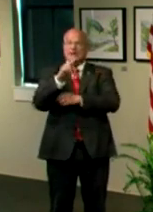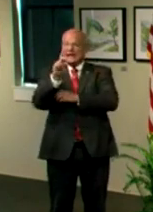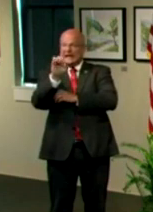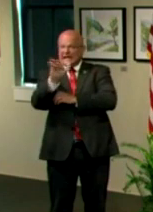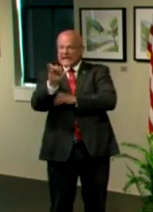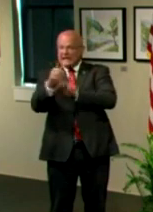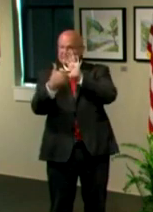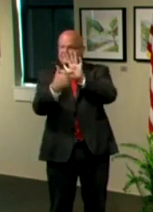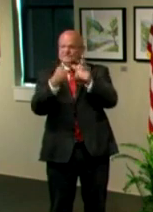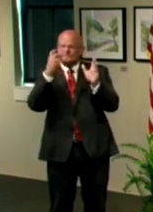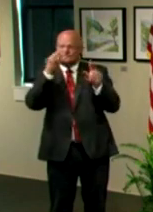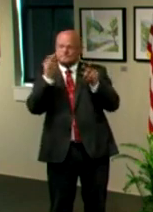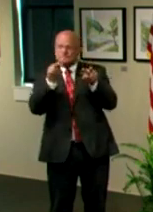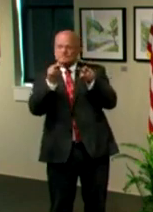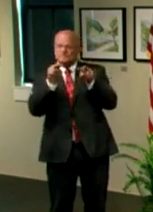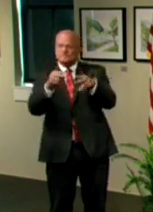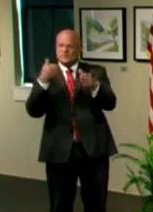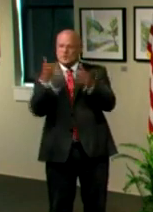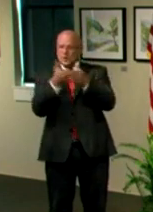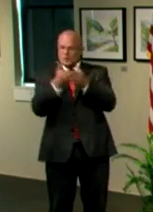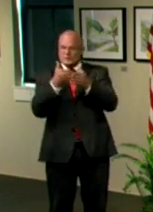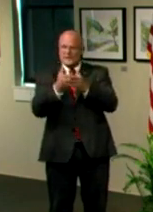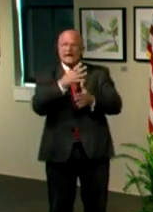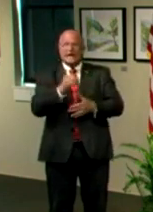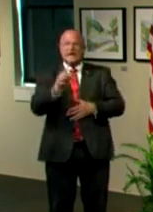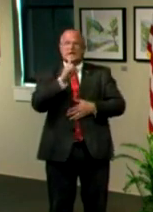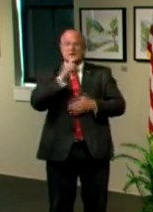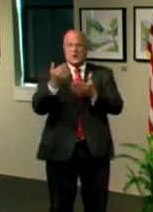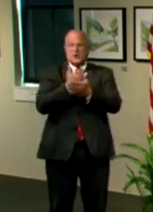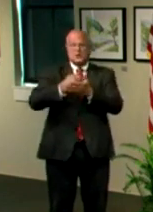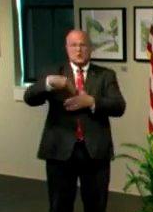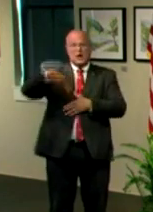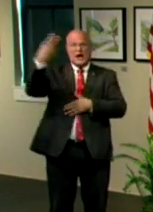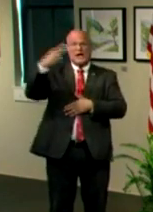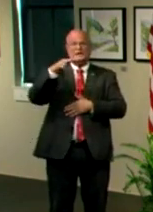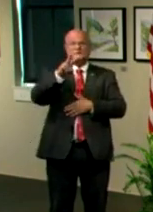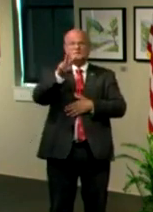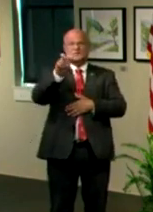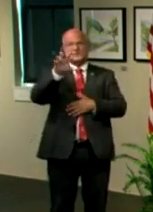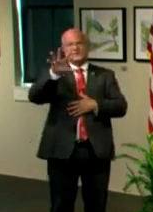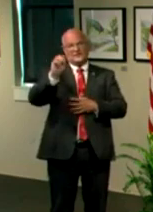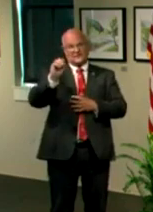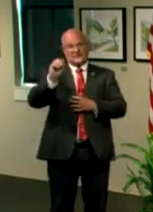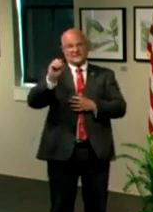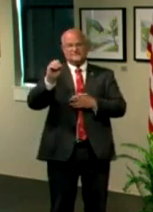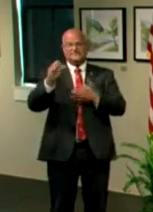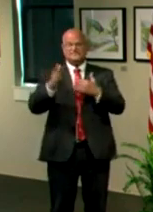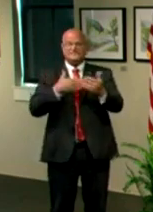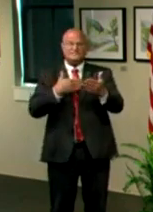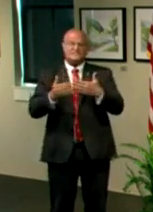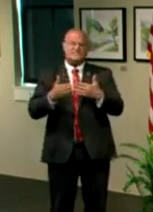FLAT AND THE NEXT ONE, THE NUMBER OF CURRENTLY HOSPITALIZED COVID PATIENTS, A KEY INDICATOR SOMETHING WE